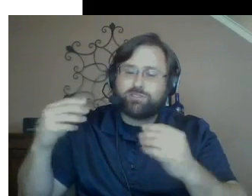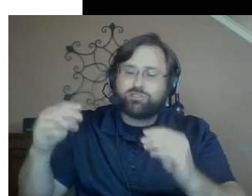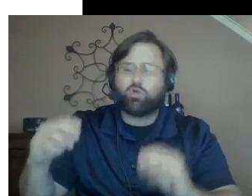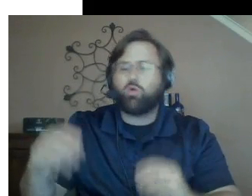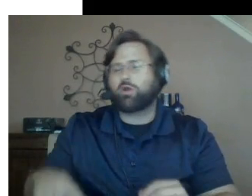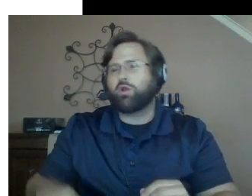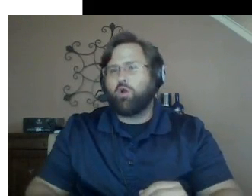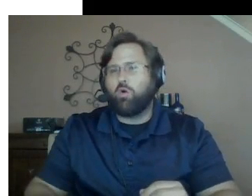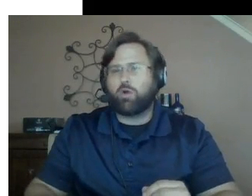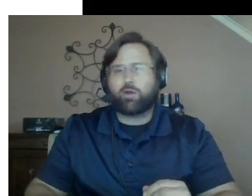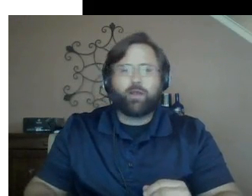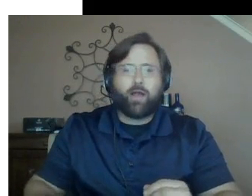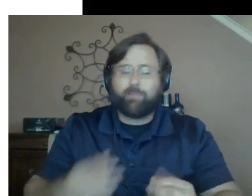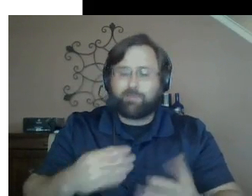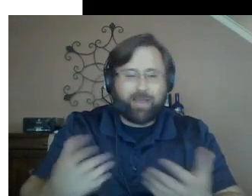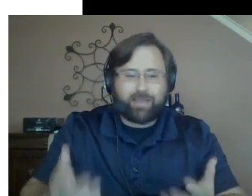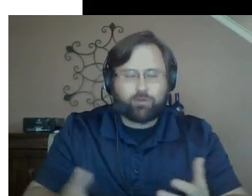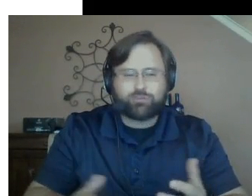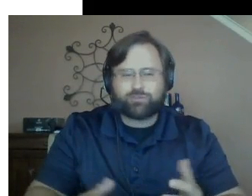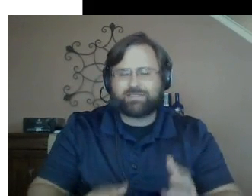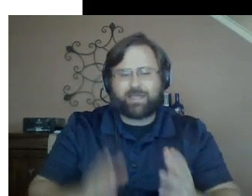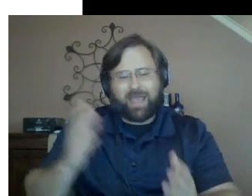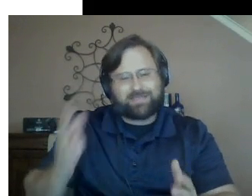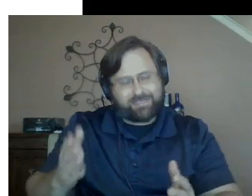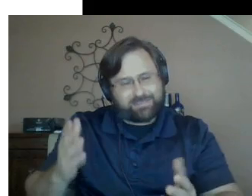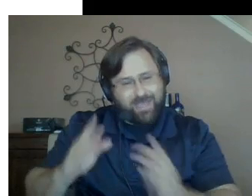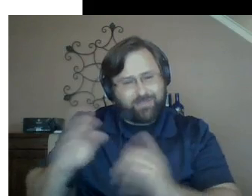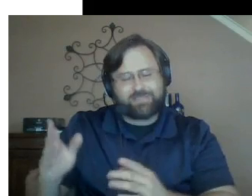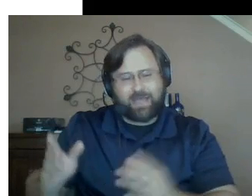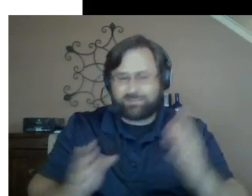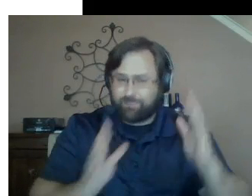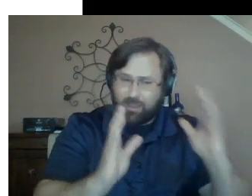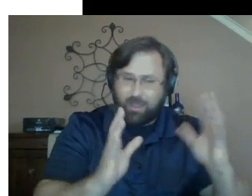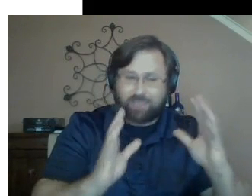the store or maybe buying groceries and as I sign those signs because I've